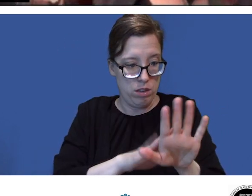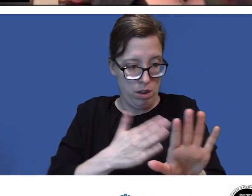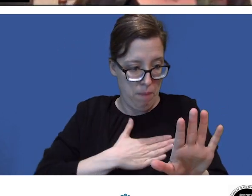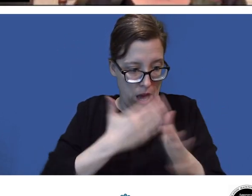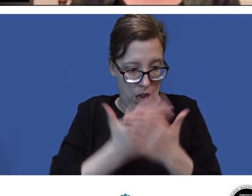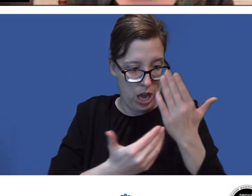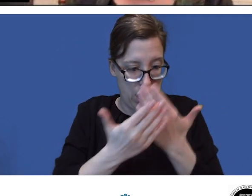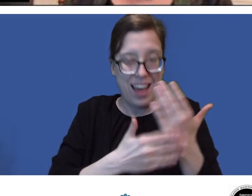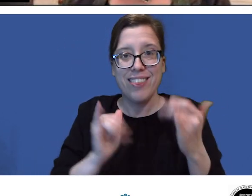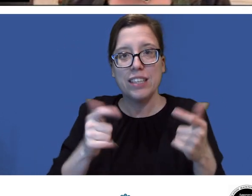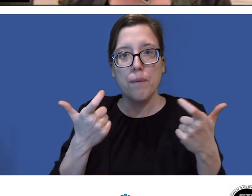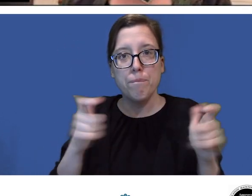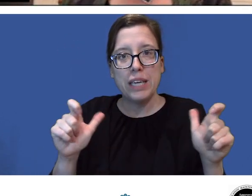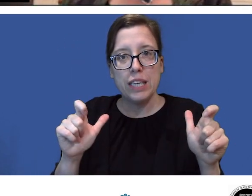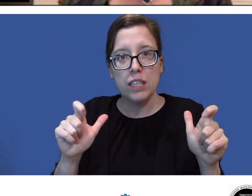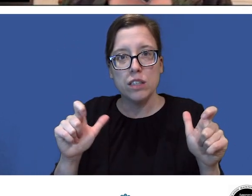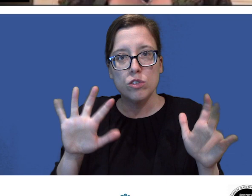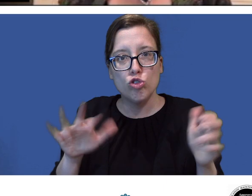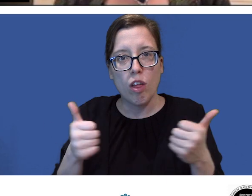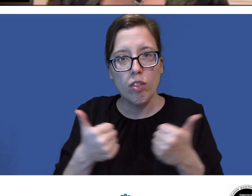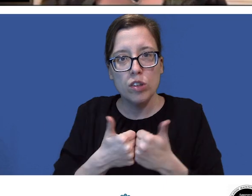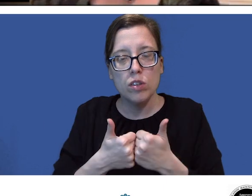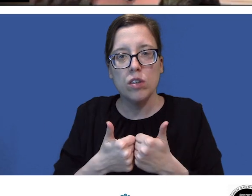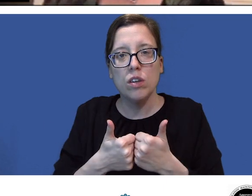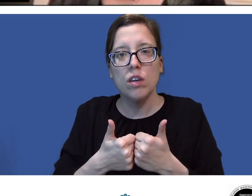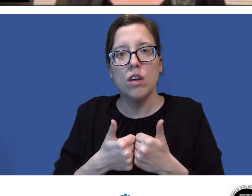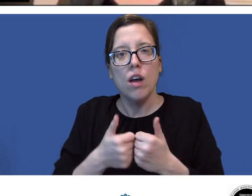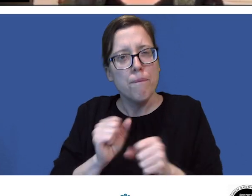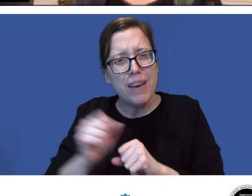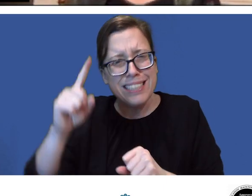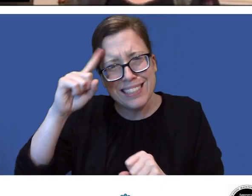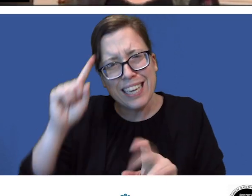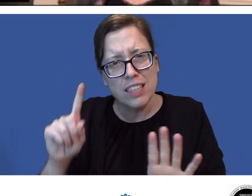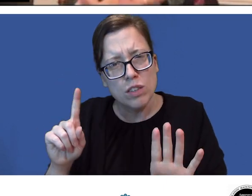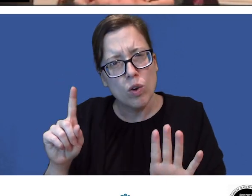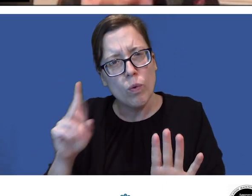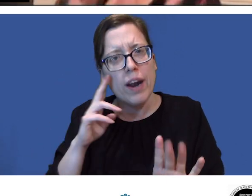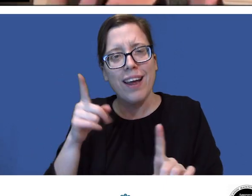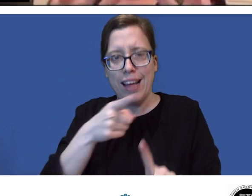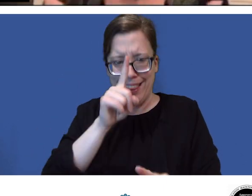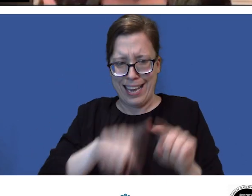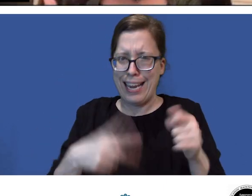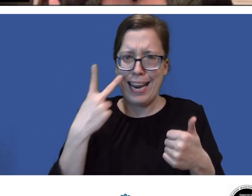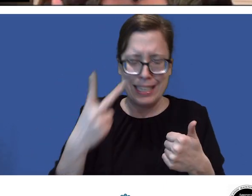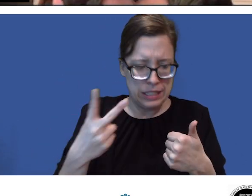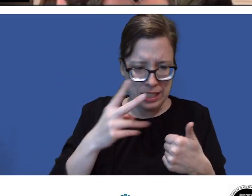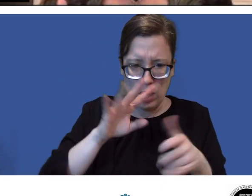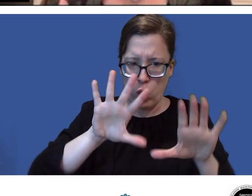out there. That's a big challenge. So, but it makes sense, right?